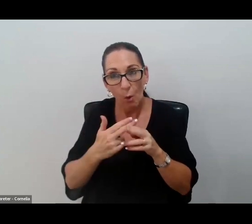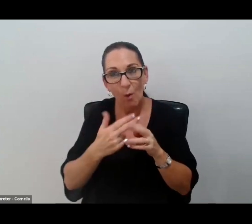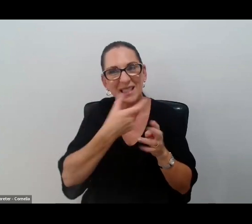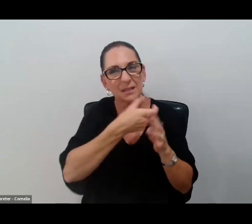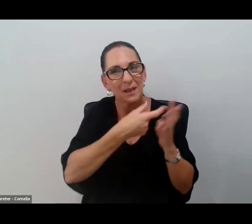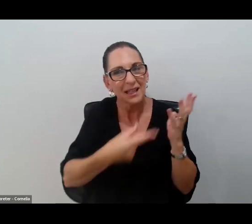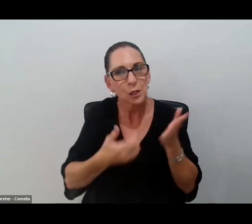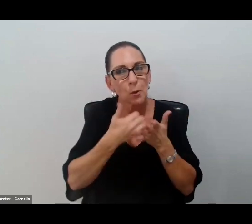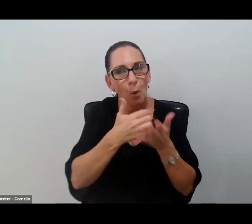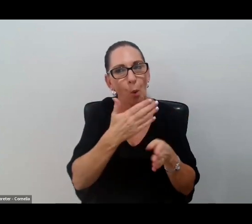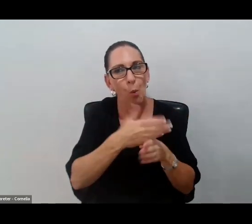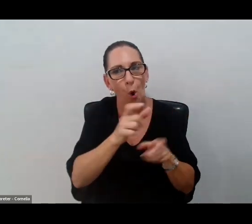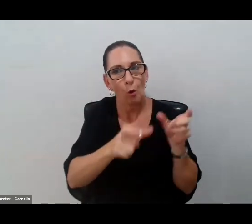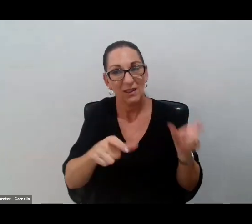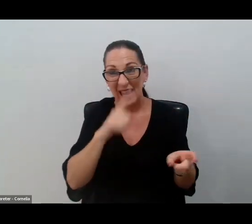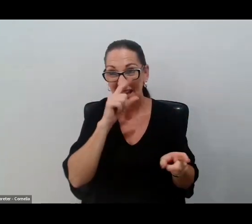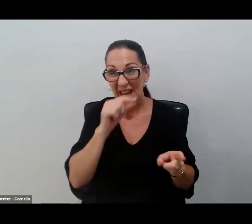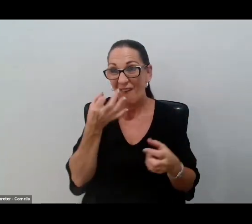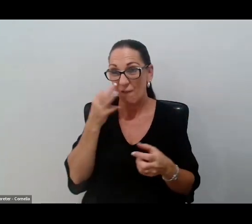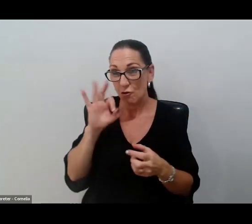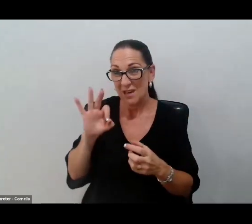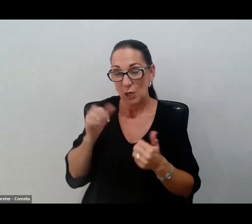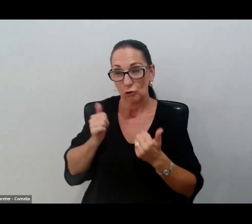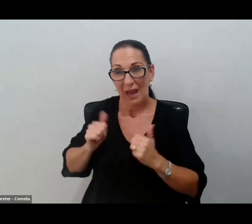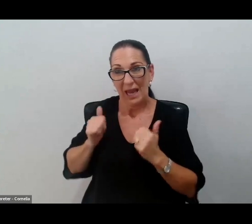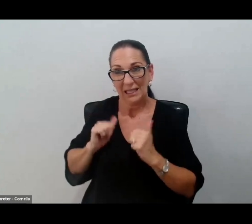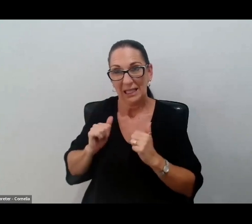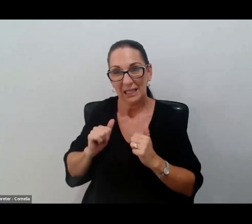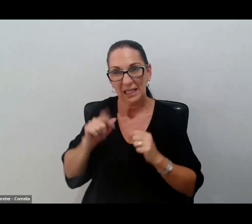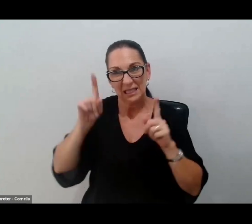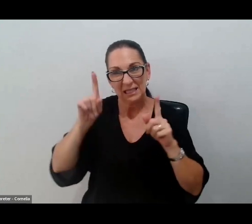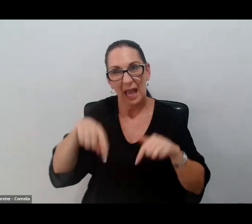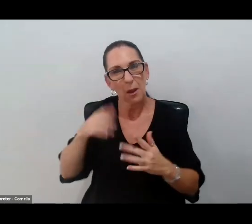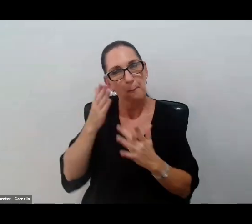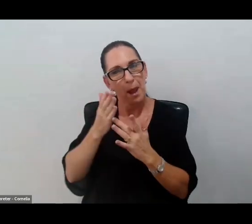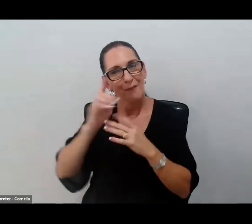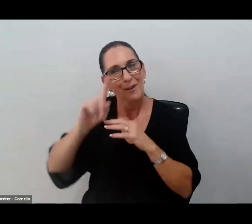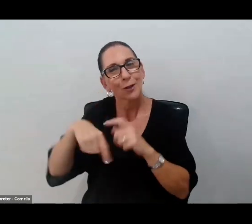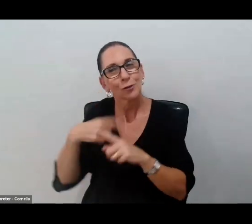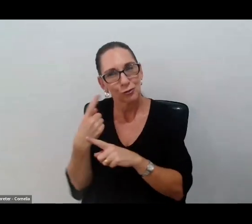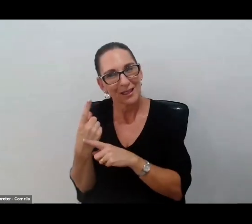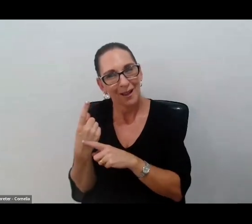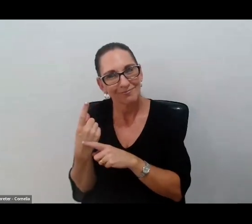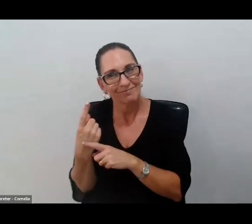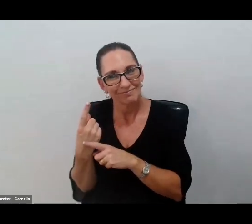access that free from the middle of next year. So there, I guess some of the things that we're